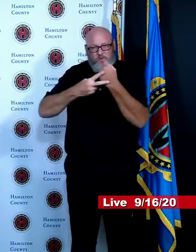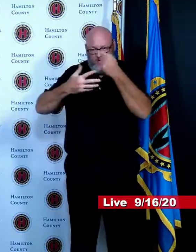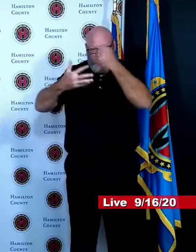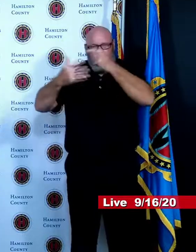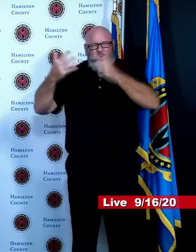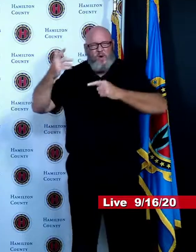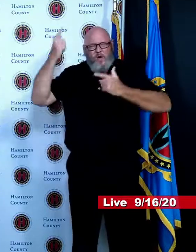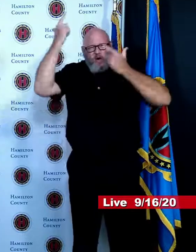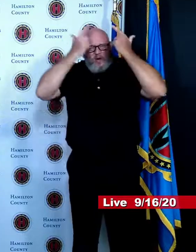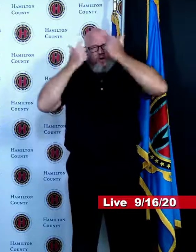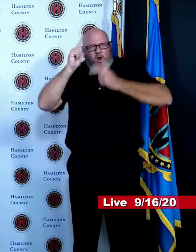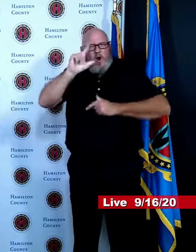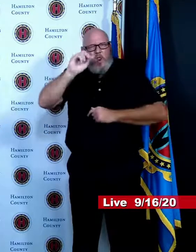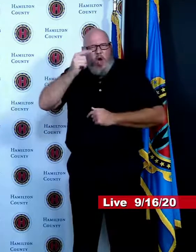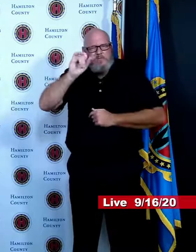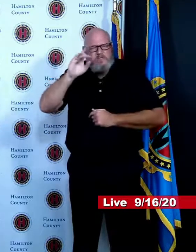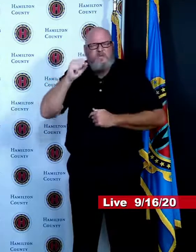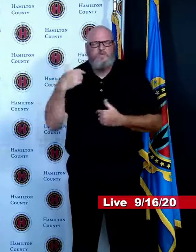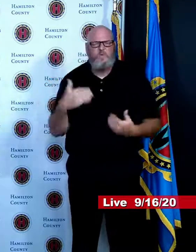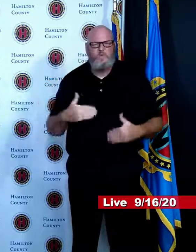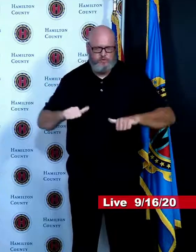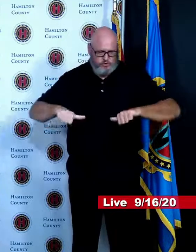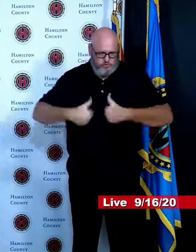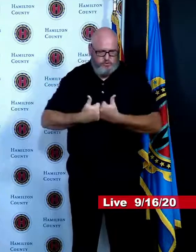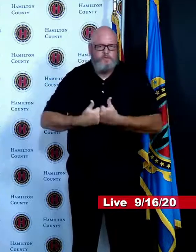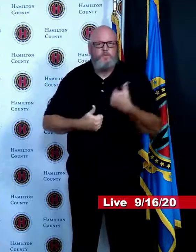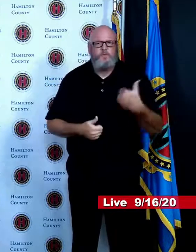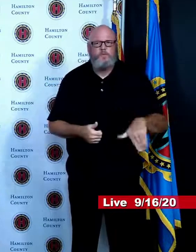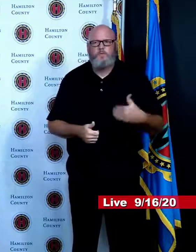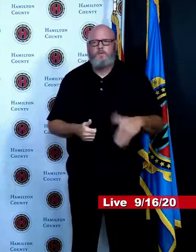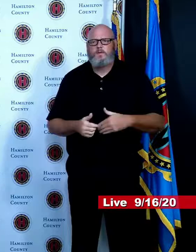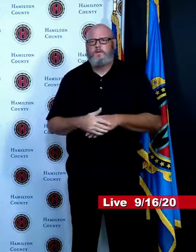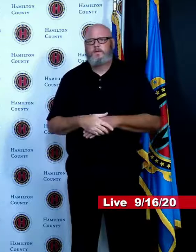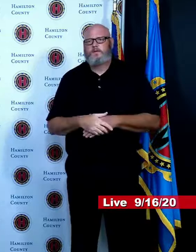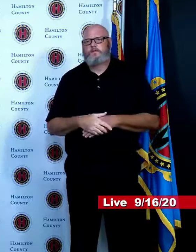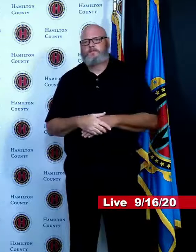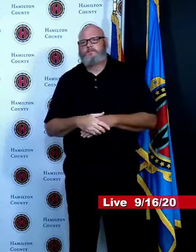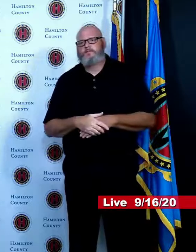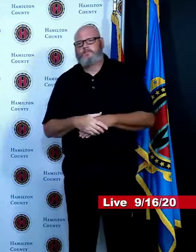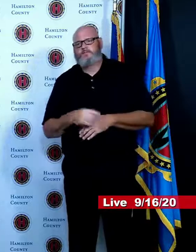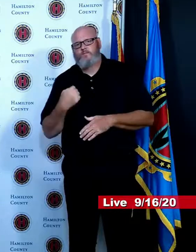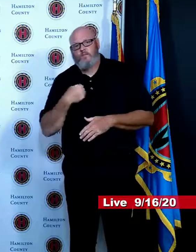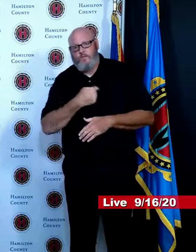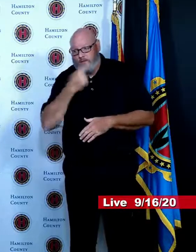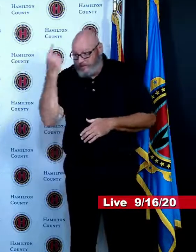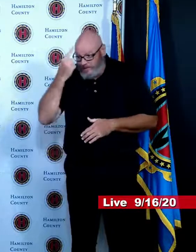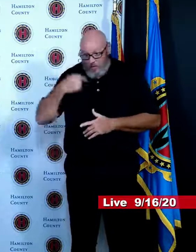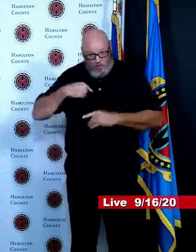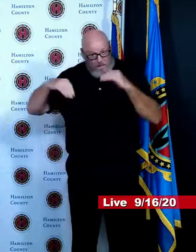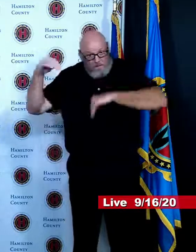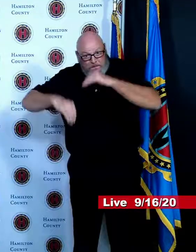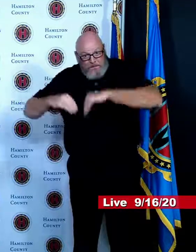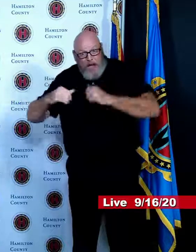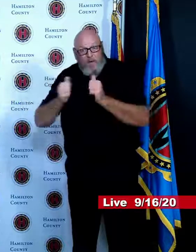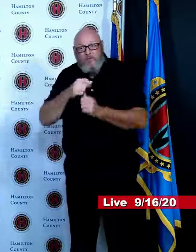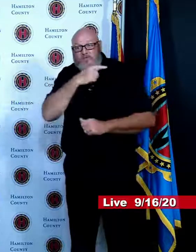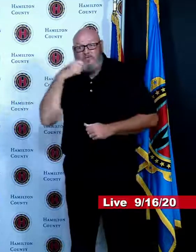with that they're you know we're already looking at supplies of dry ice as you would because our biggest goal is